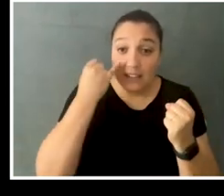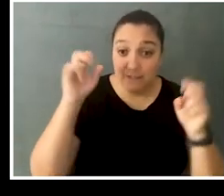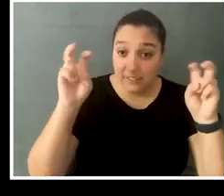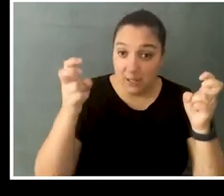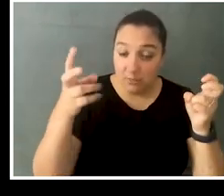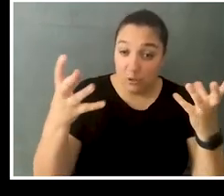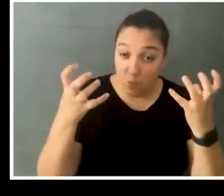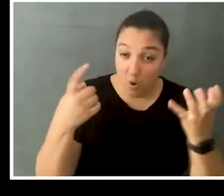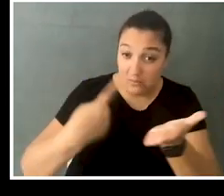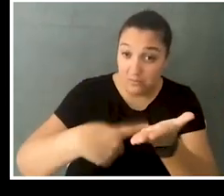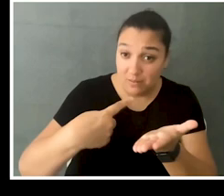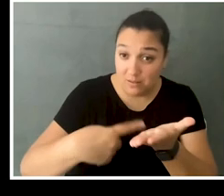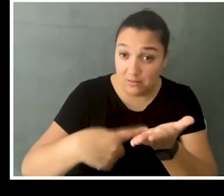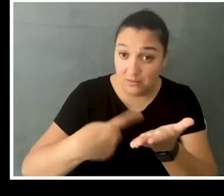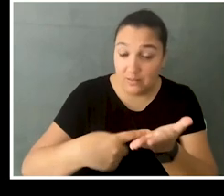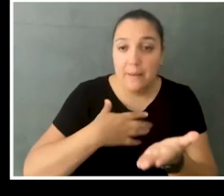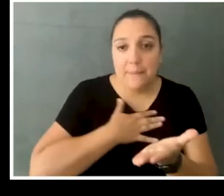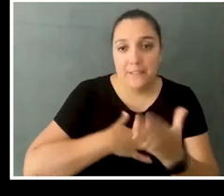If there is a subject you would like us to discuss,